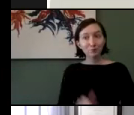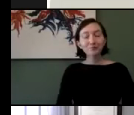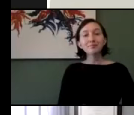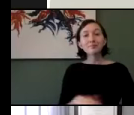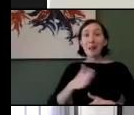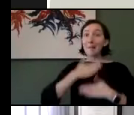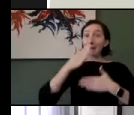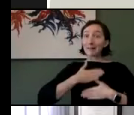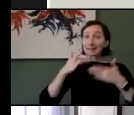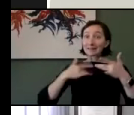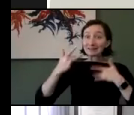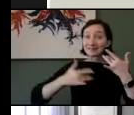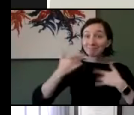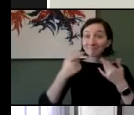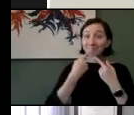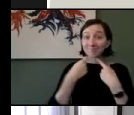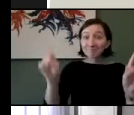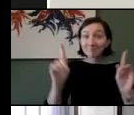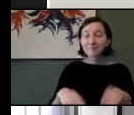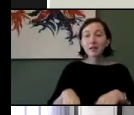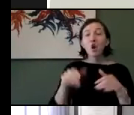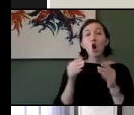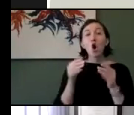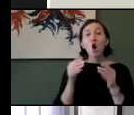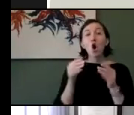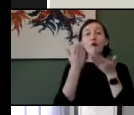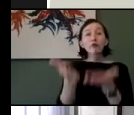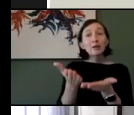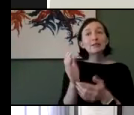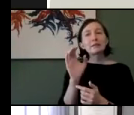We're offering continuing education credits for this webinar